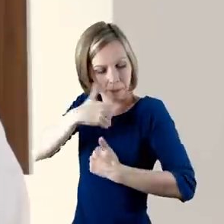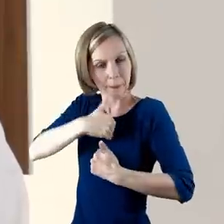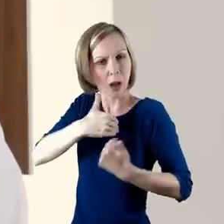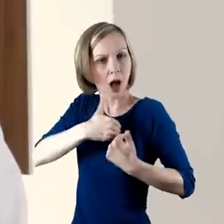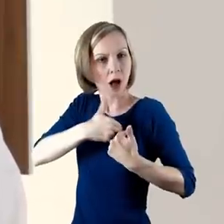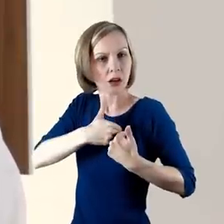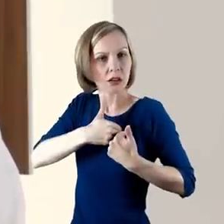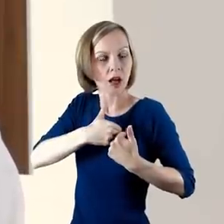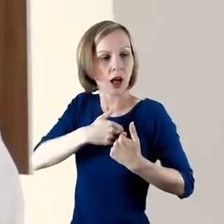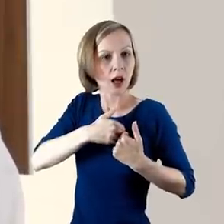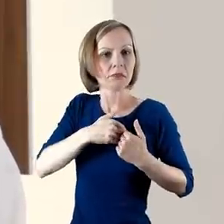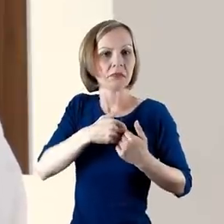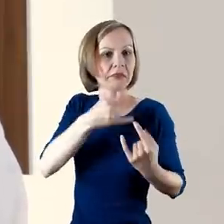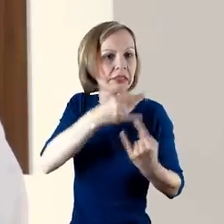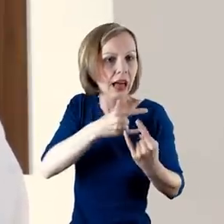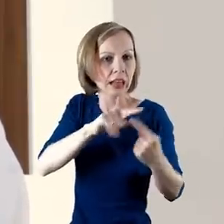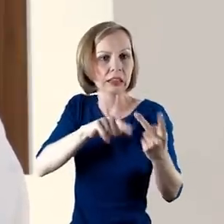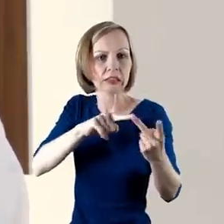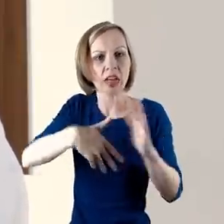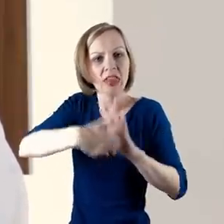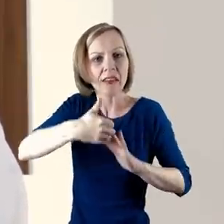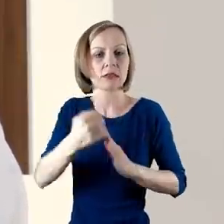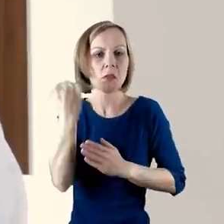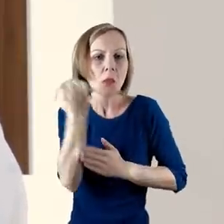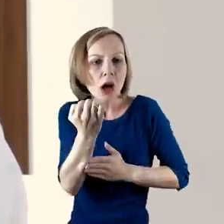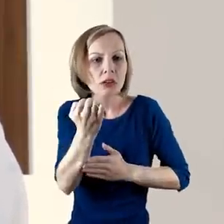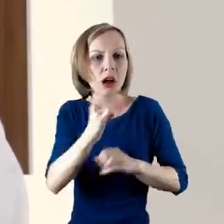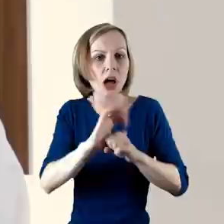murder, adultery, avarice, wickedness, deceit,